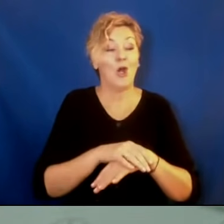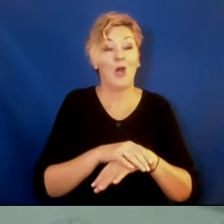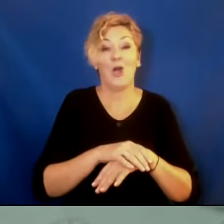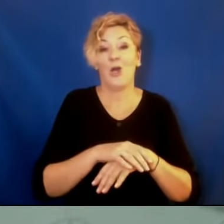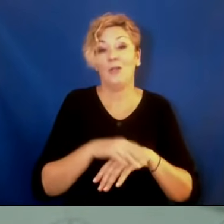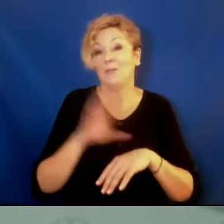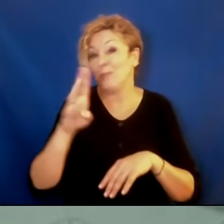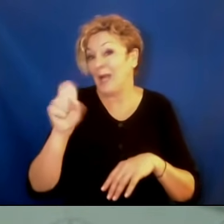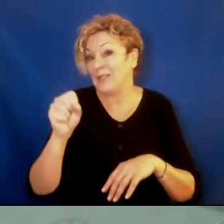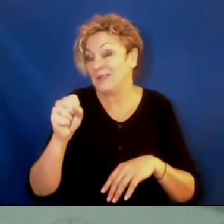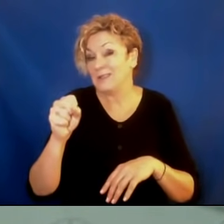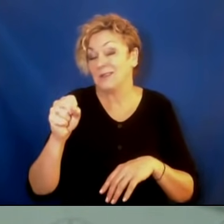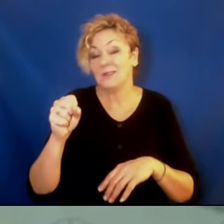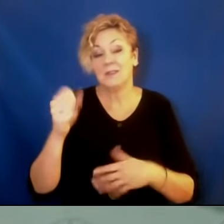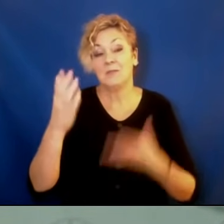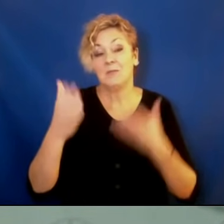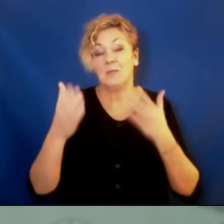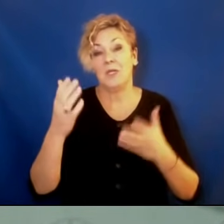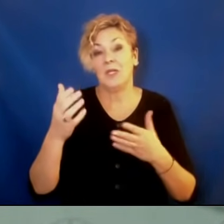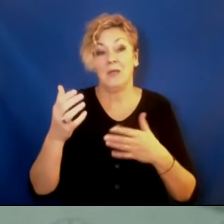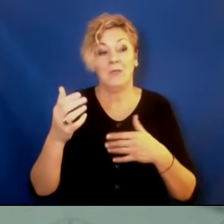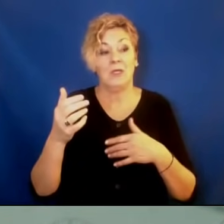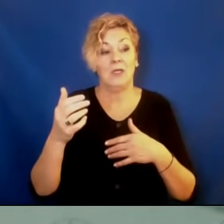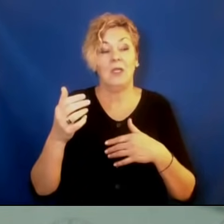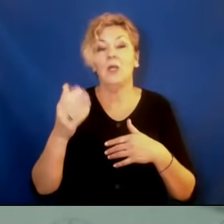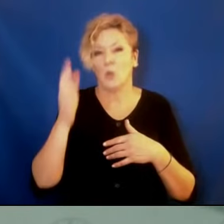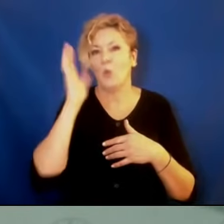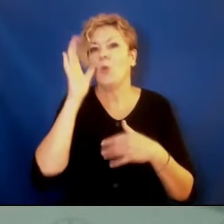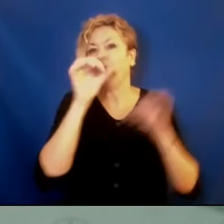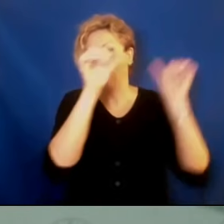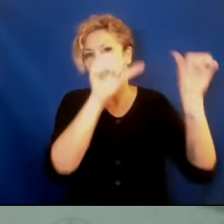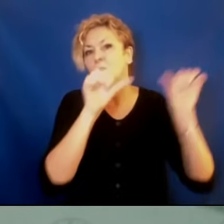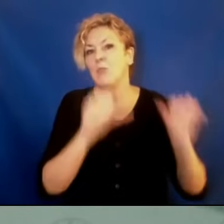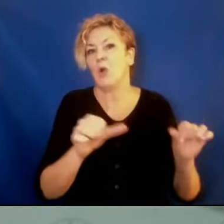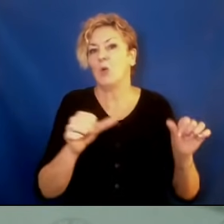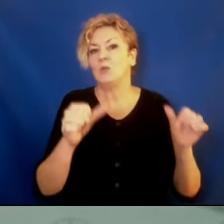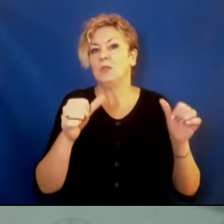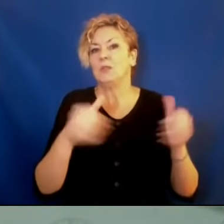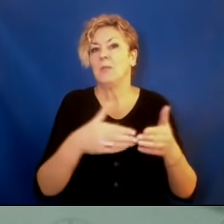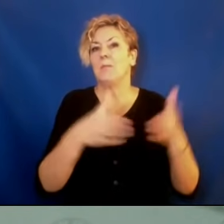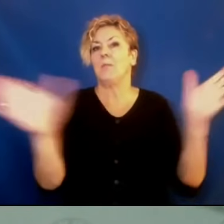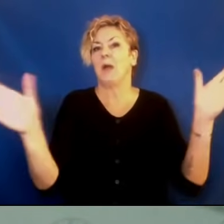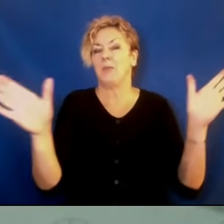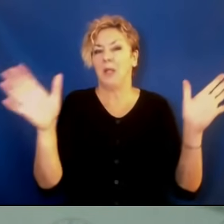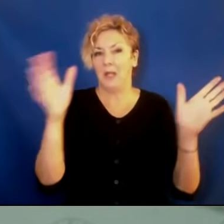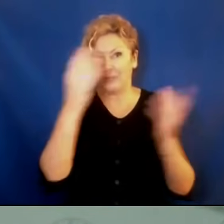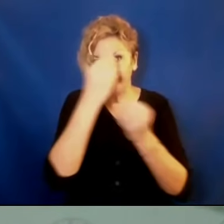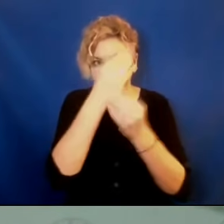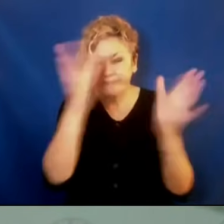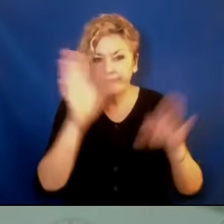and it can be difficult to track, how can two company can we be that transit is not a